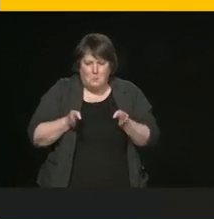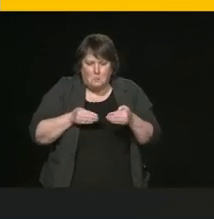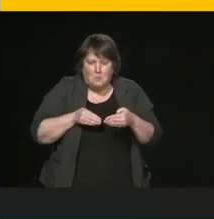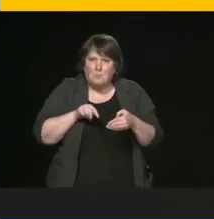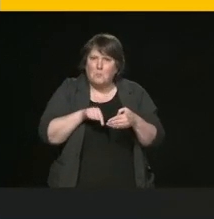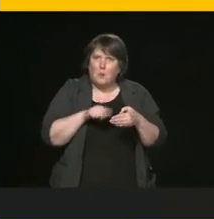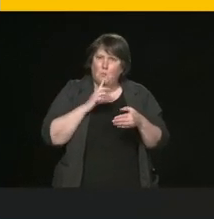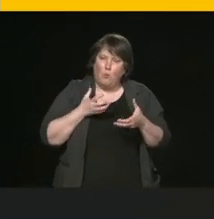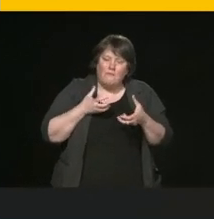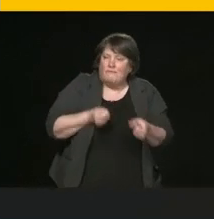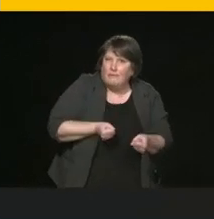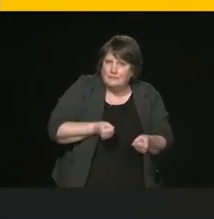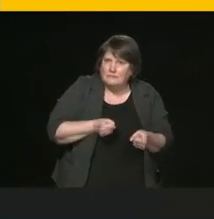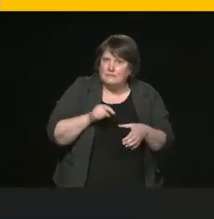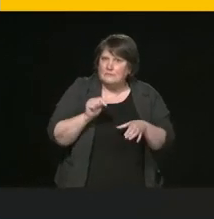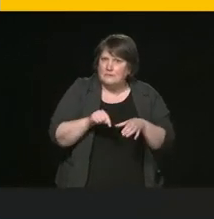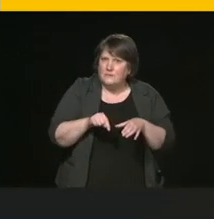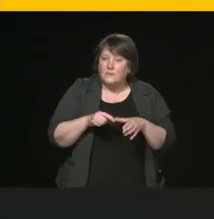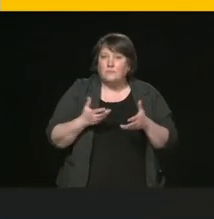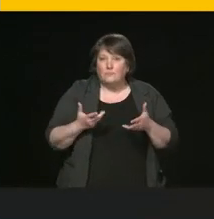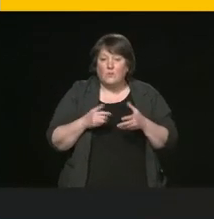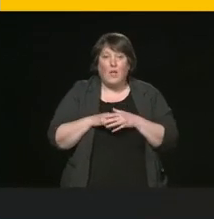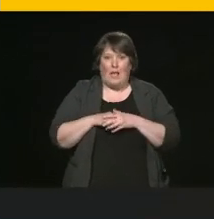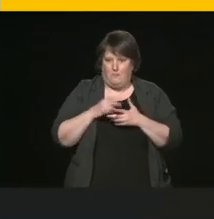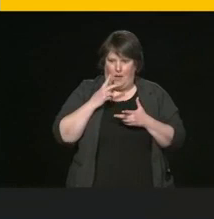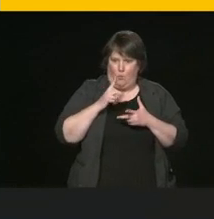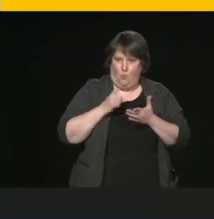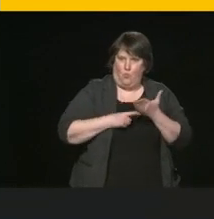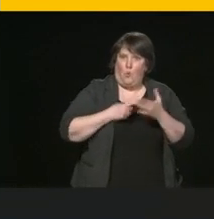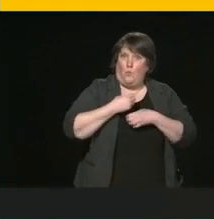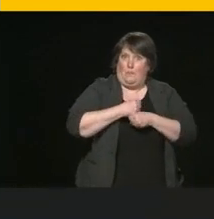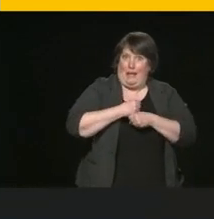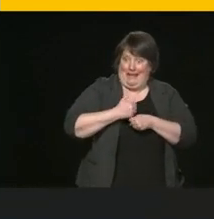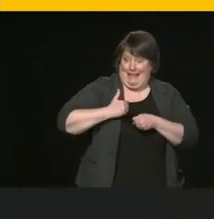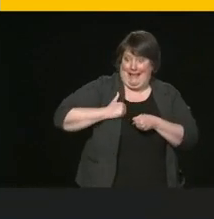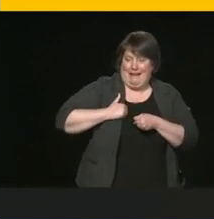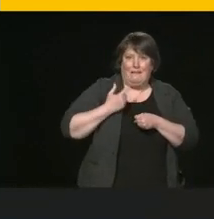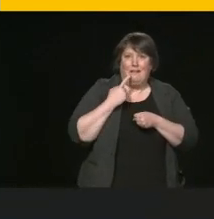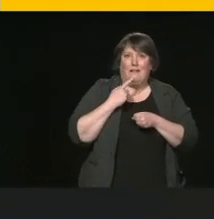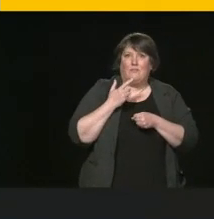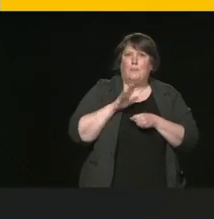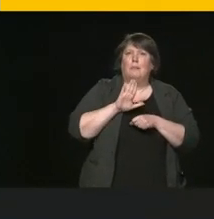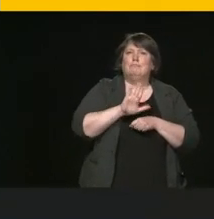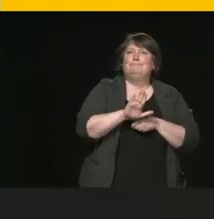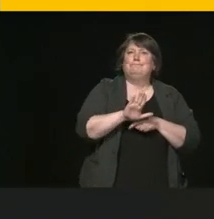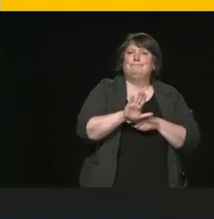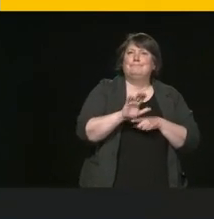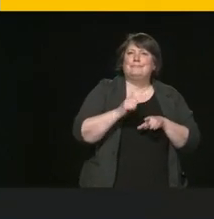LABORATORIES, BUT THE RAPID TEST THAT. INCLUDING THAT, AND OF COURSE,